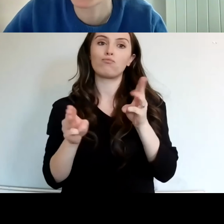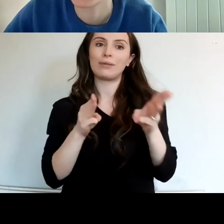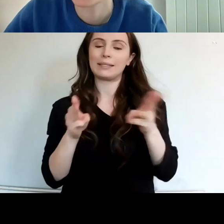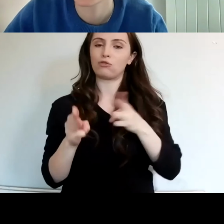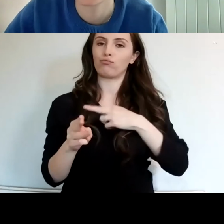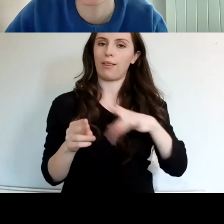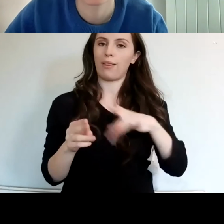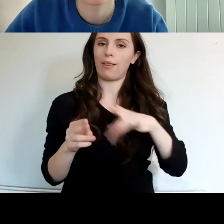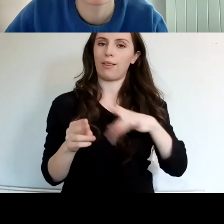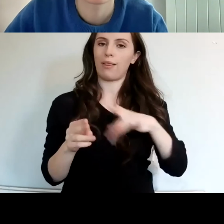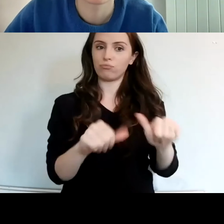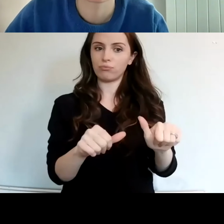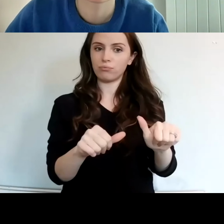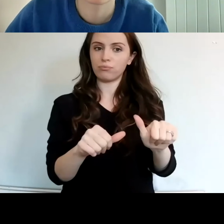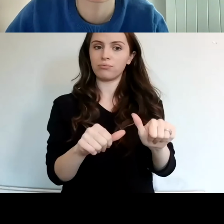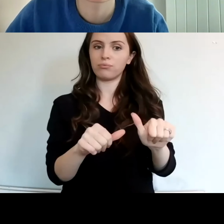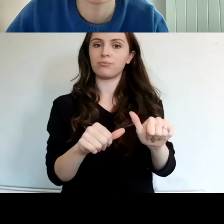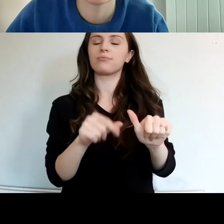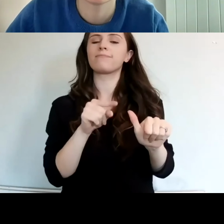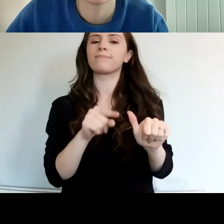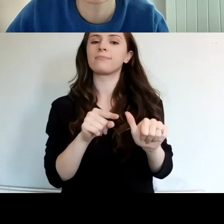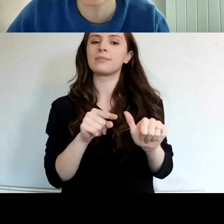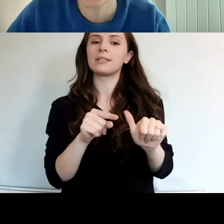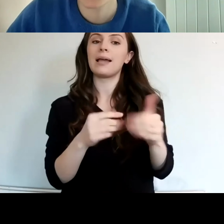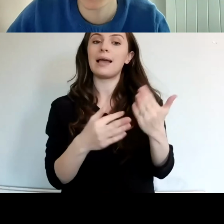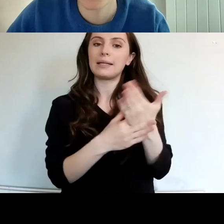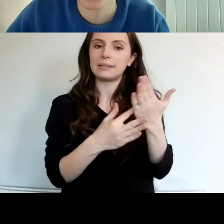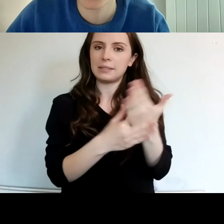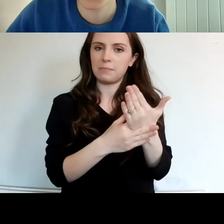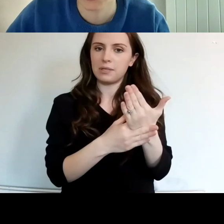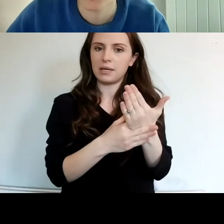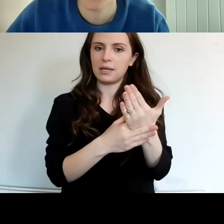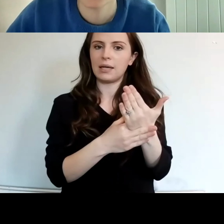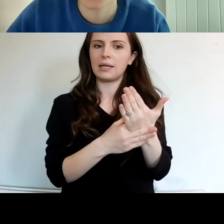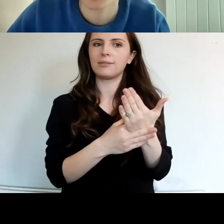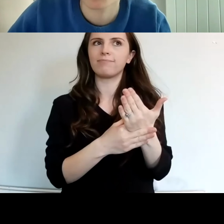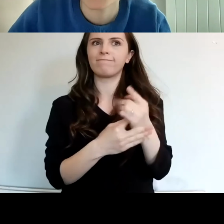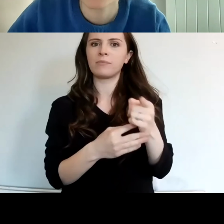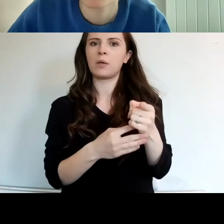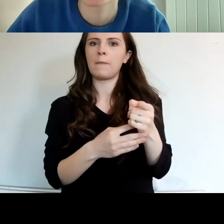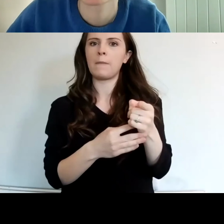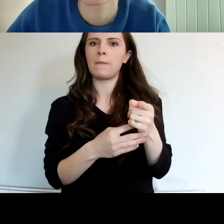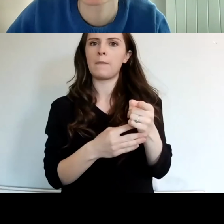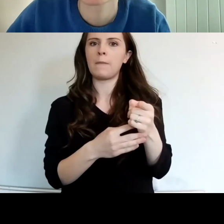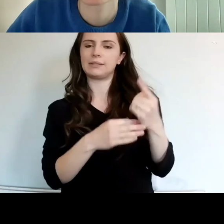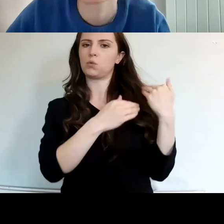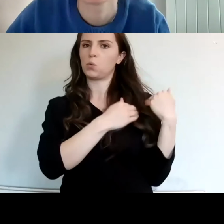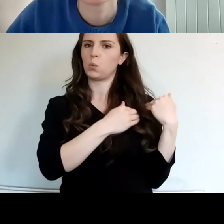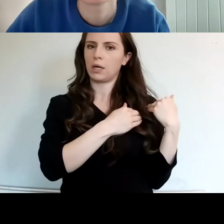the CRPD says that accessibility is an anticipatory duty. It is progressive but unconditional.